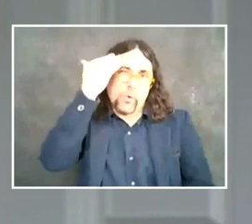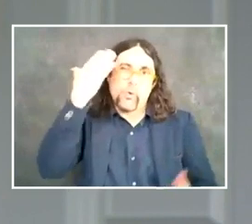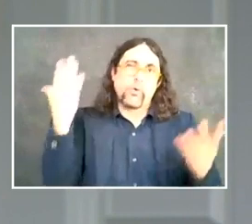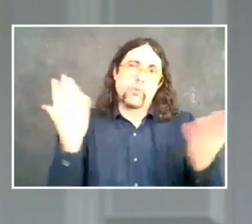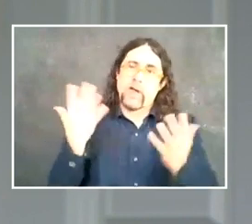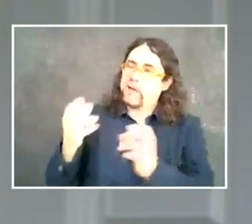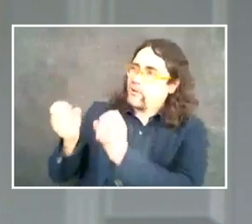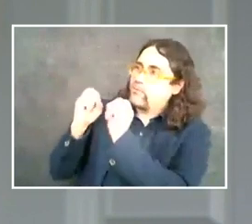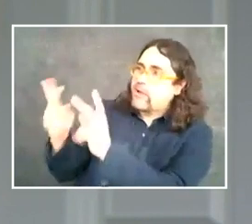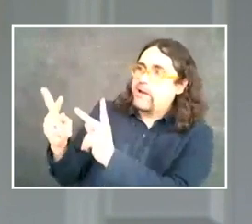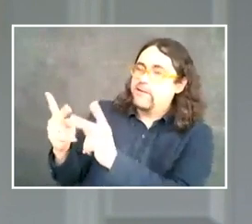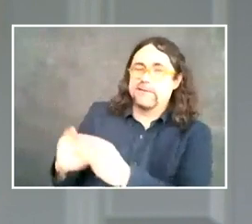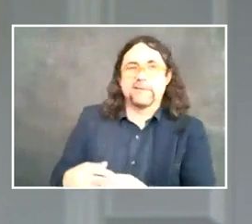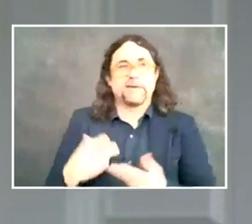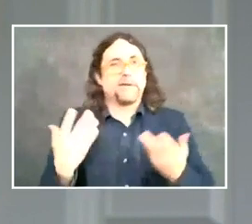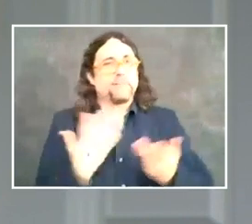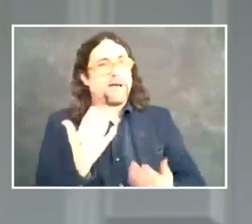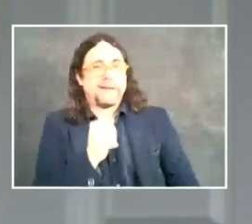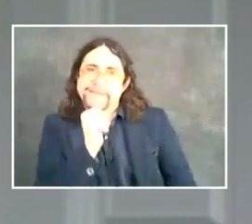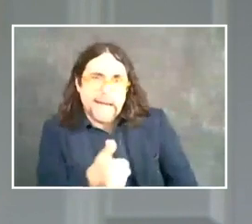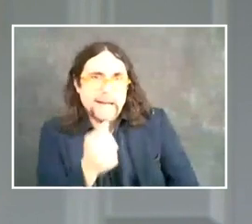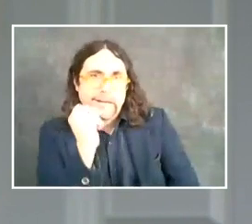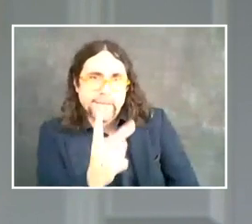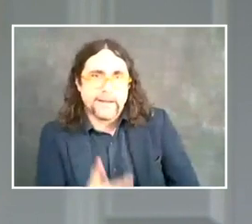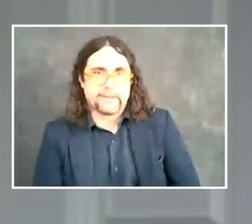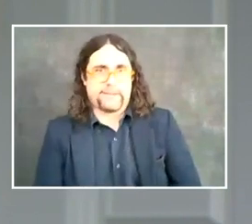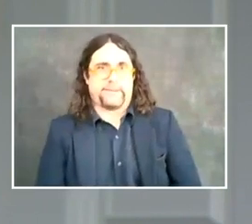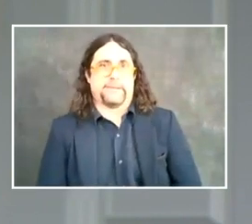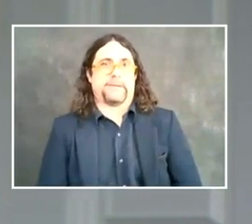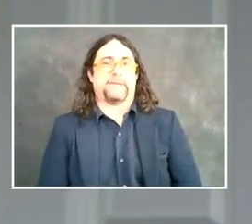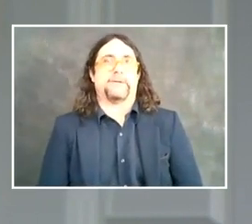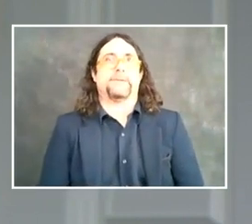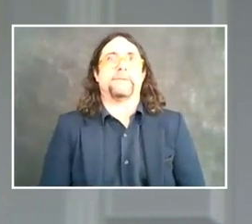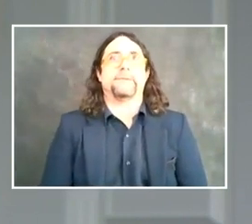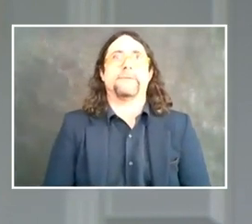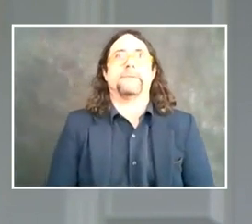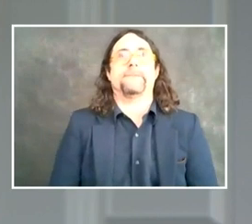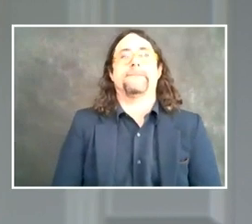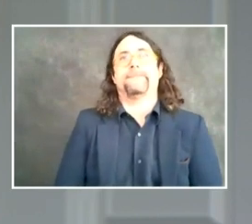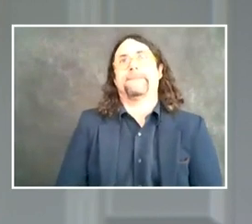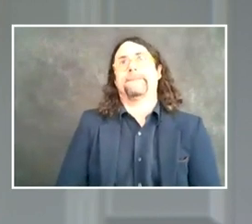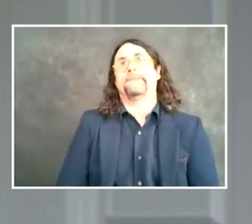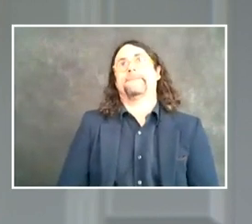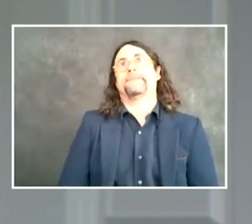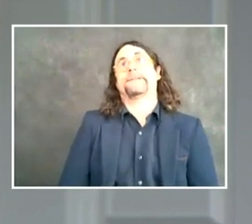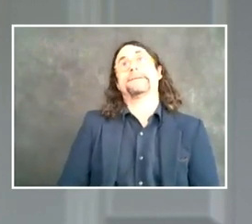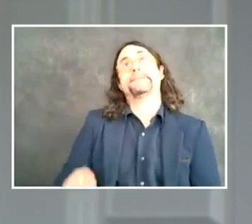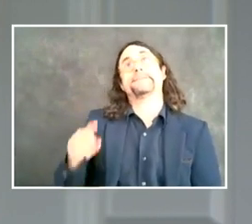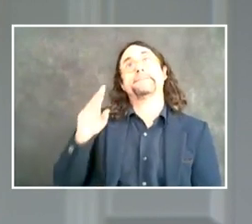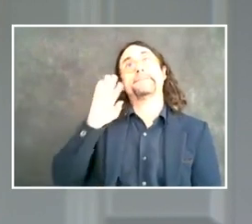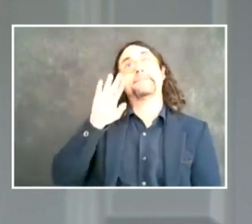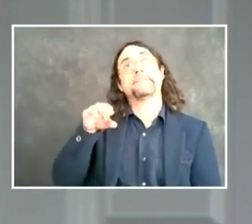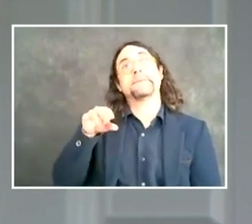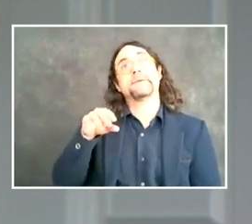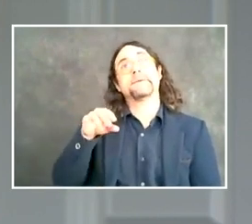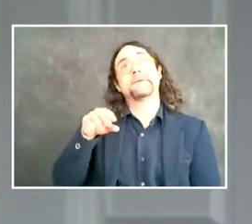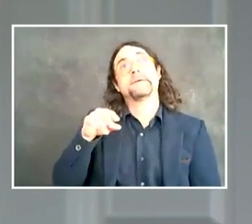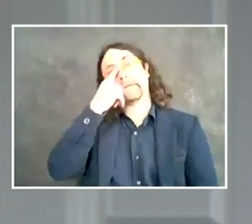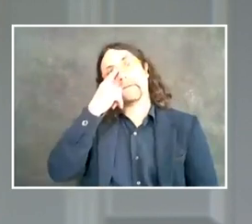MEMBERS OF THE NYPD AND LEADERS WHO BY THE WAY, MEMBERS OF THE